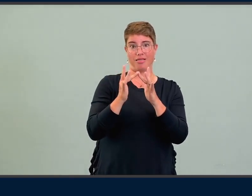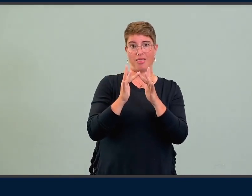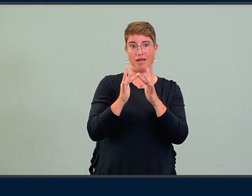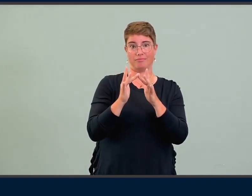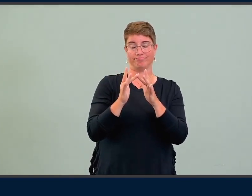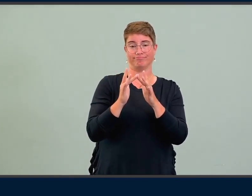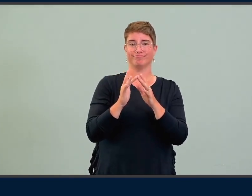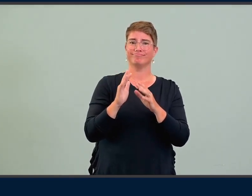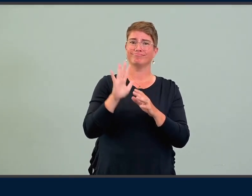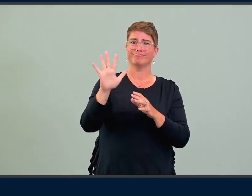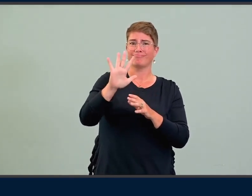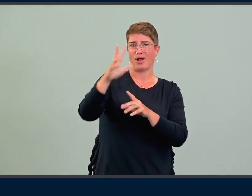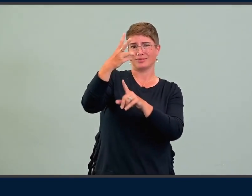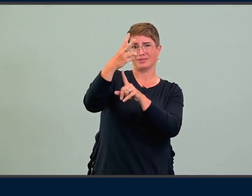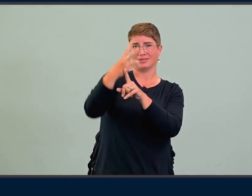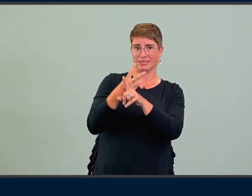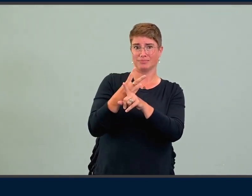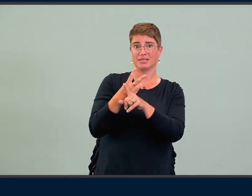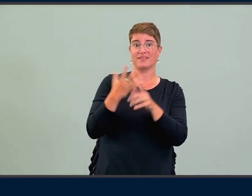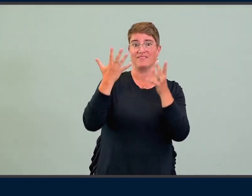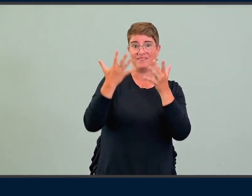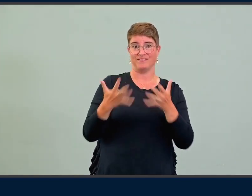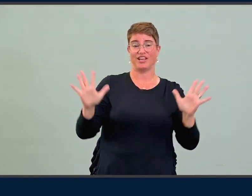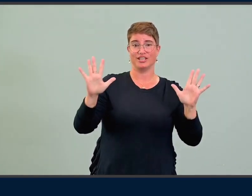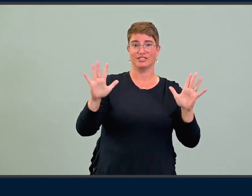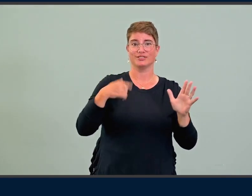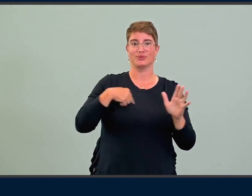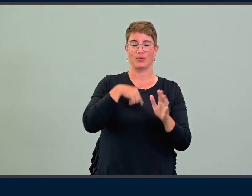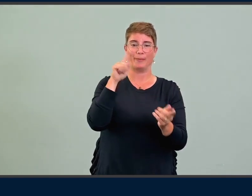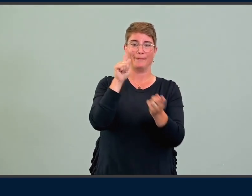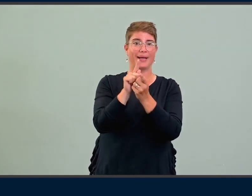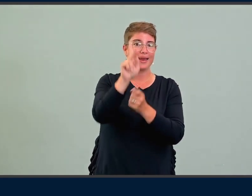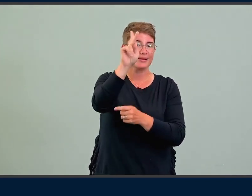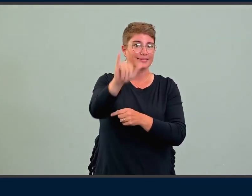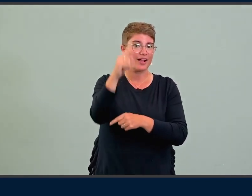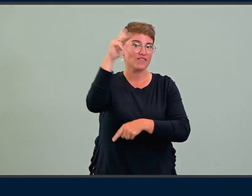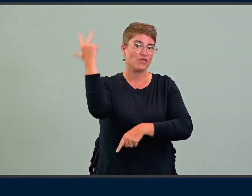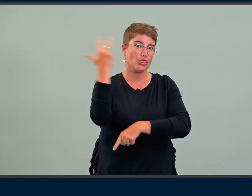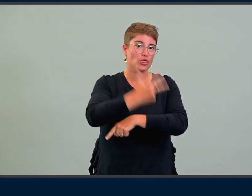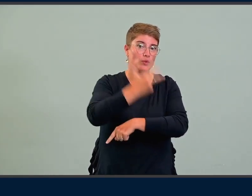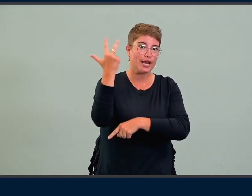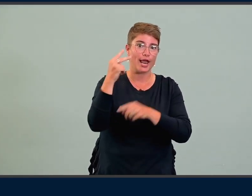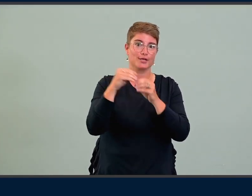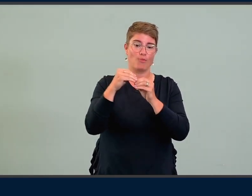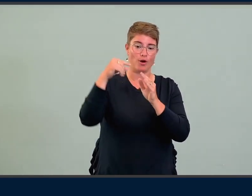all over the US, it was online, and took about six months to complete. At the end,